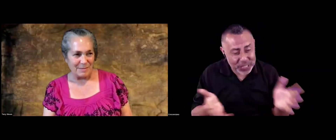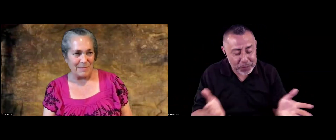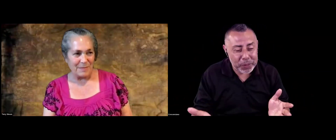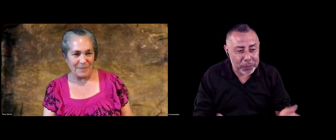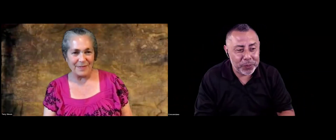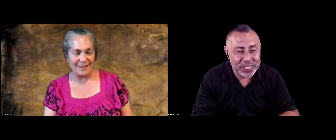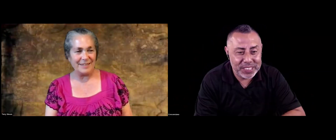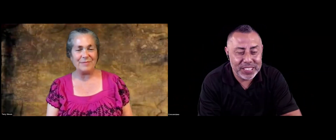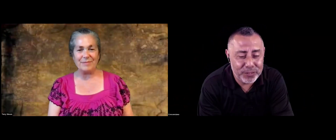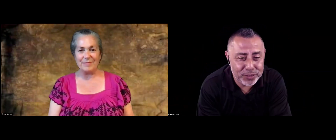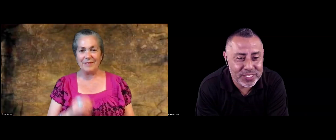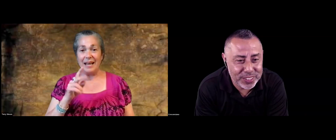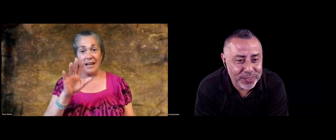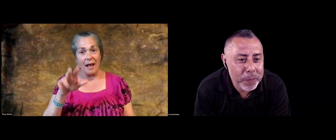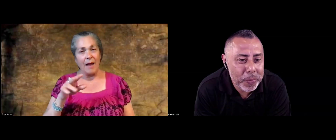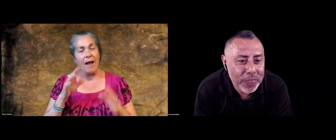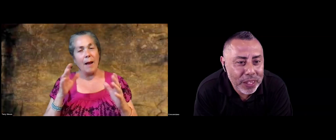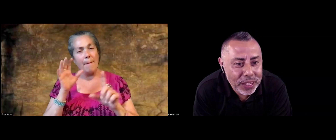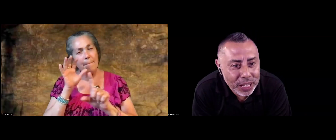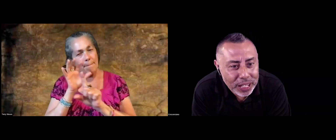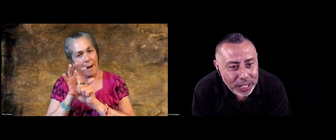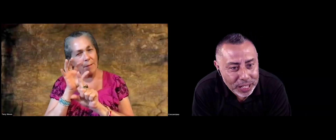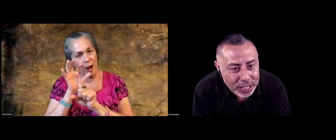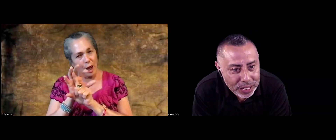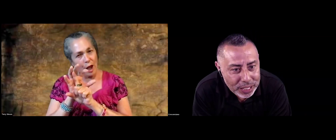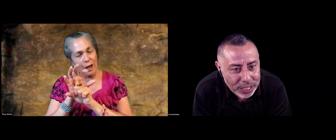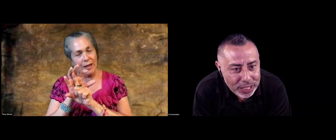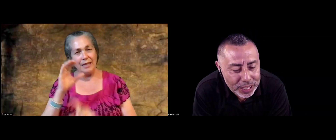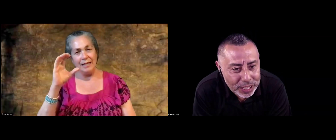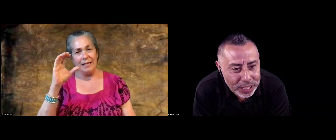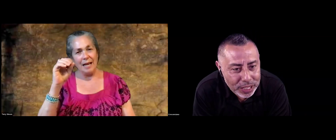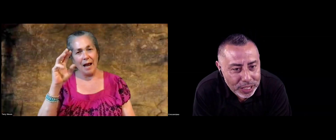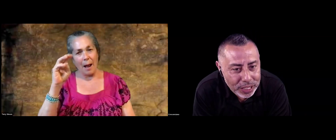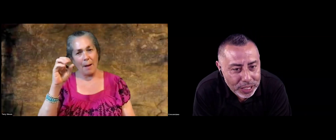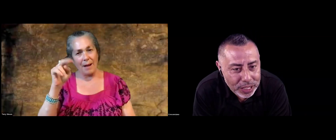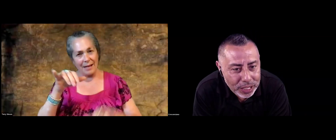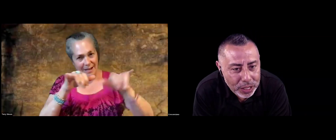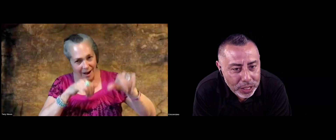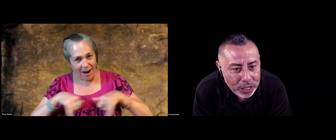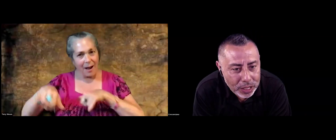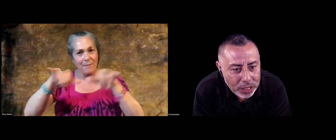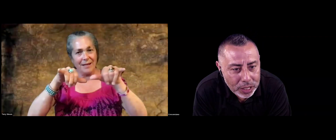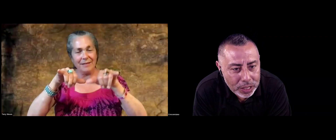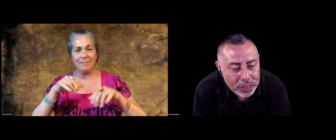When I compare both, I see the difference there.